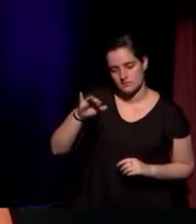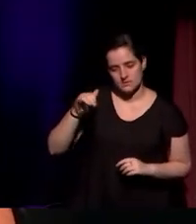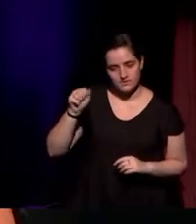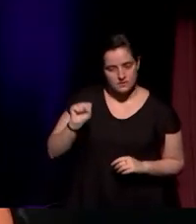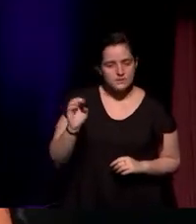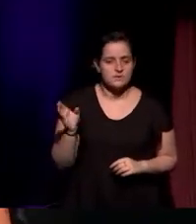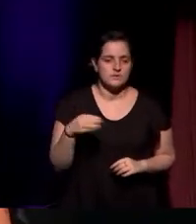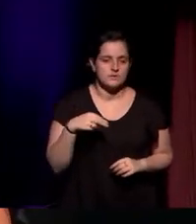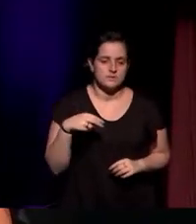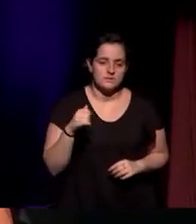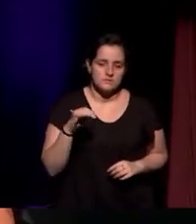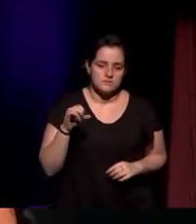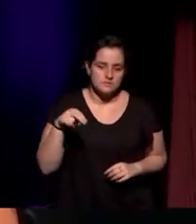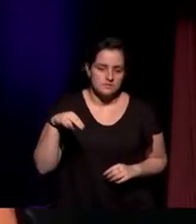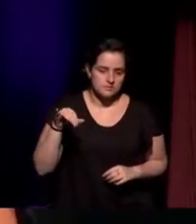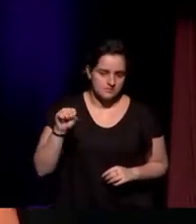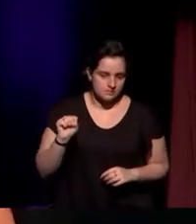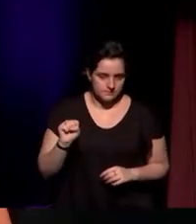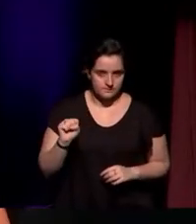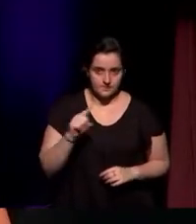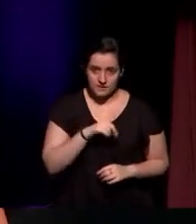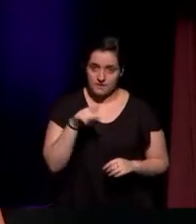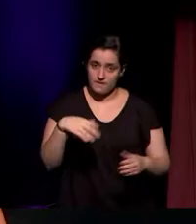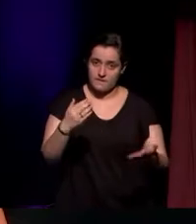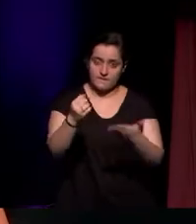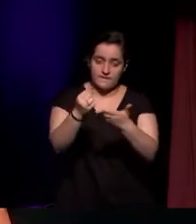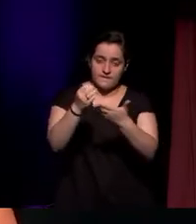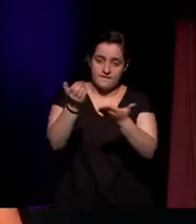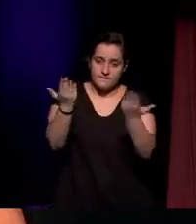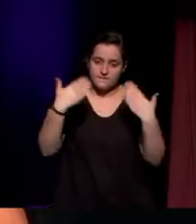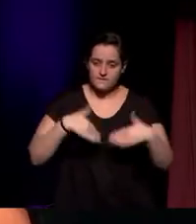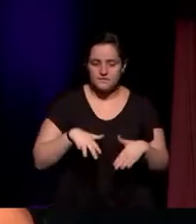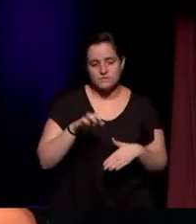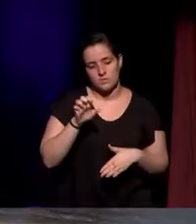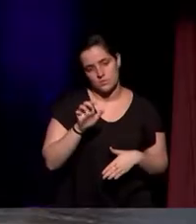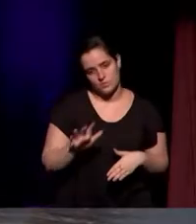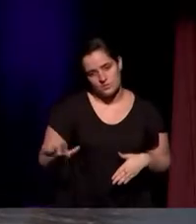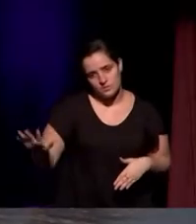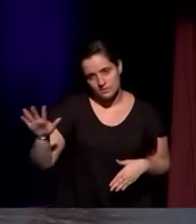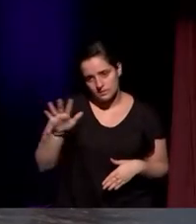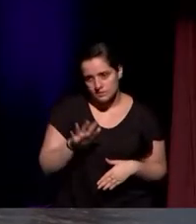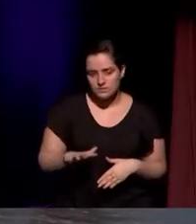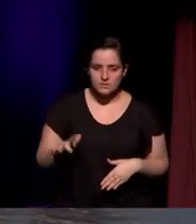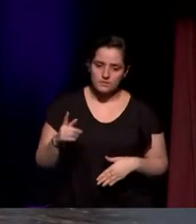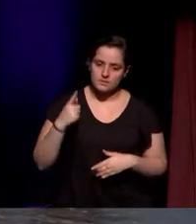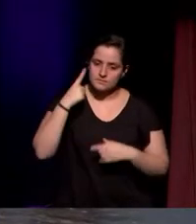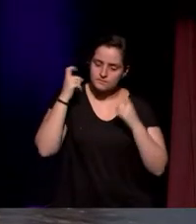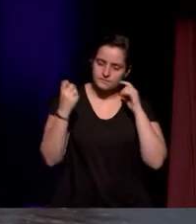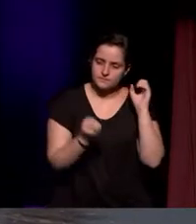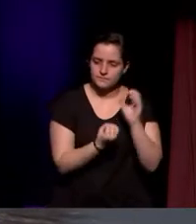coming from Europe, which will even create schools.